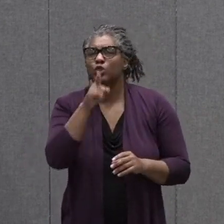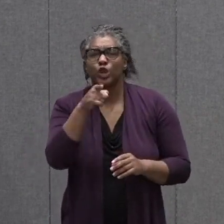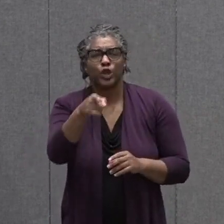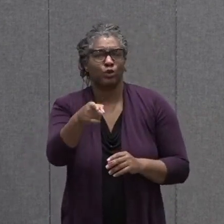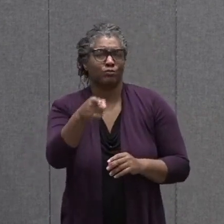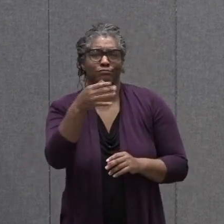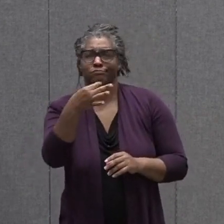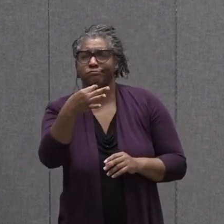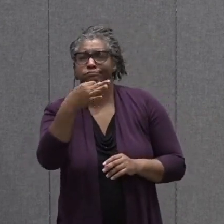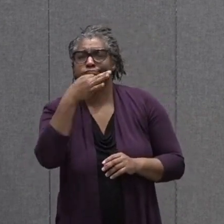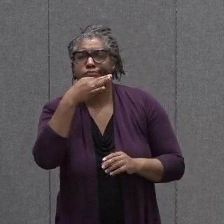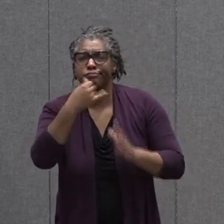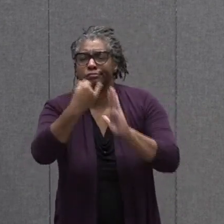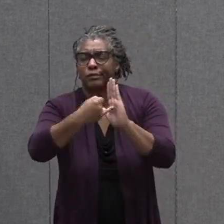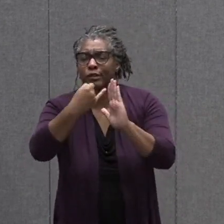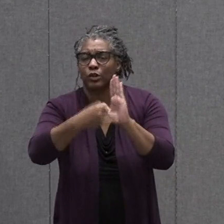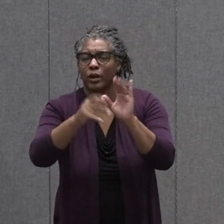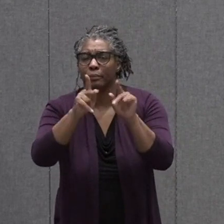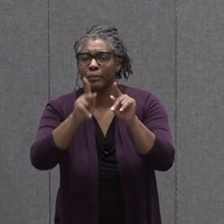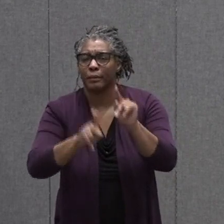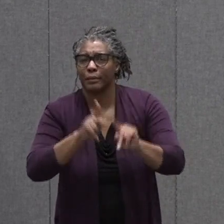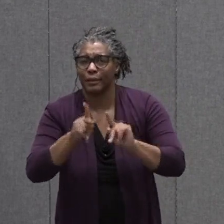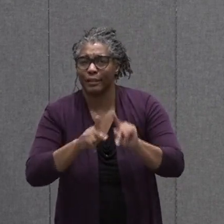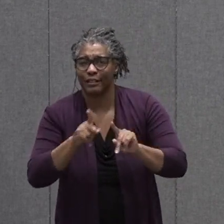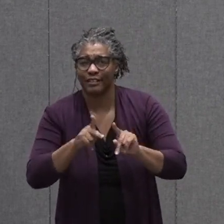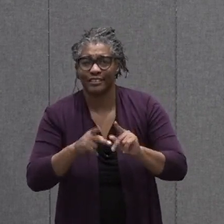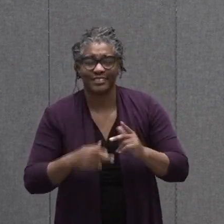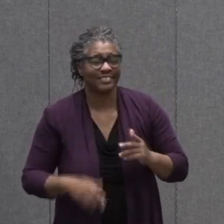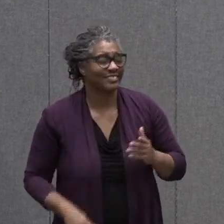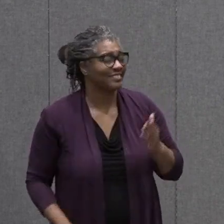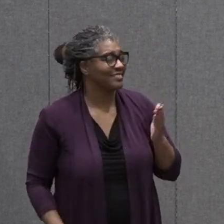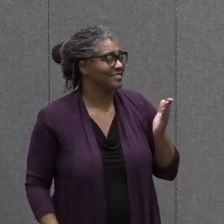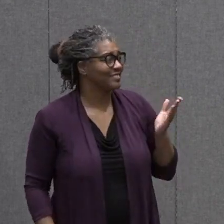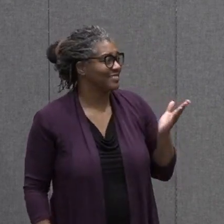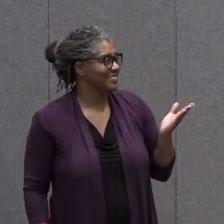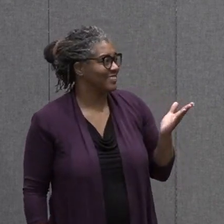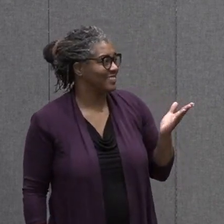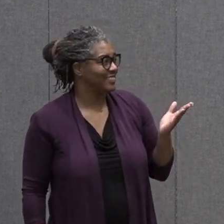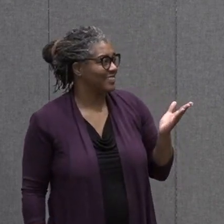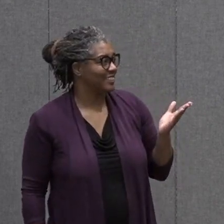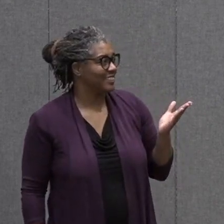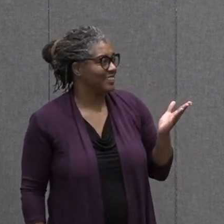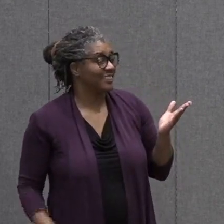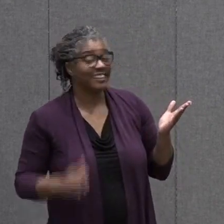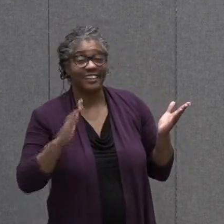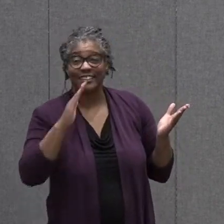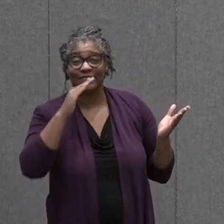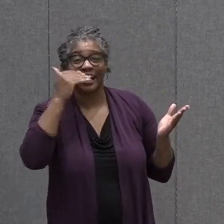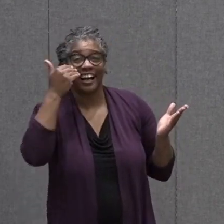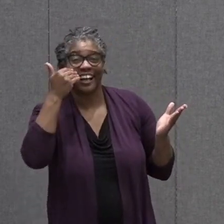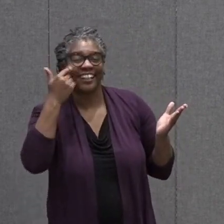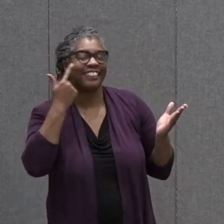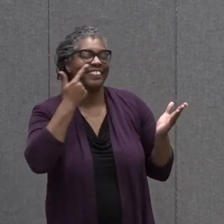and a big smile on my face, because I'm laughing and happy because I get to play.